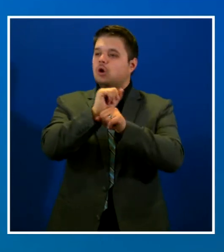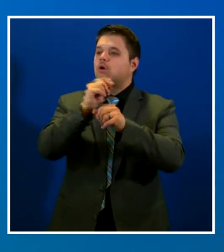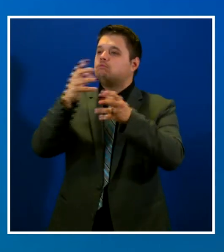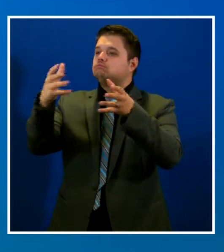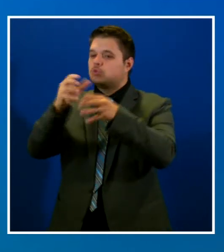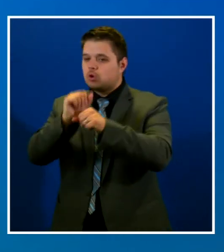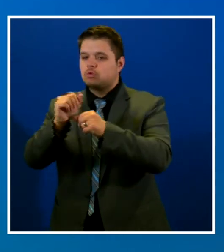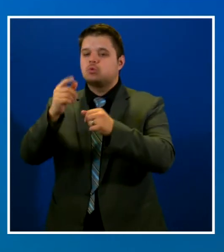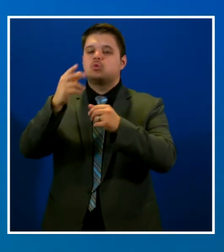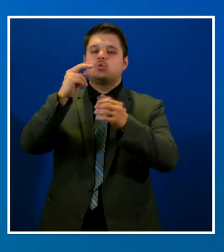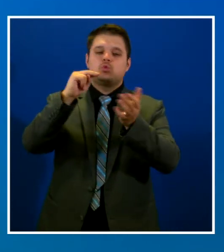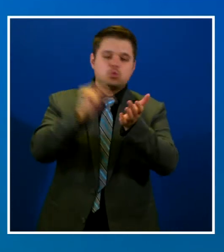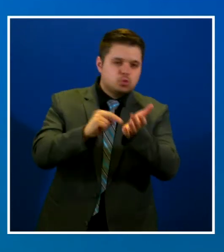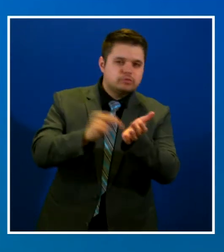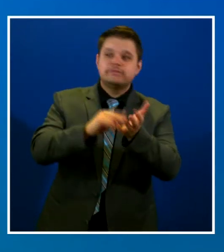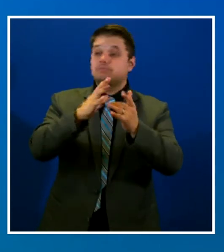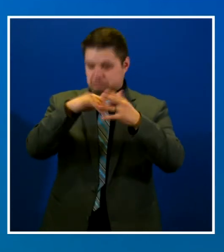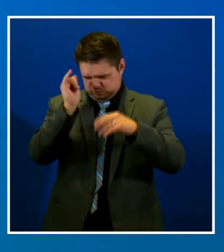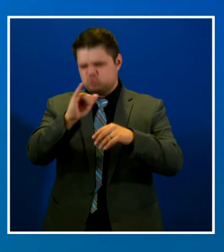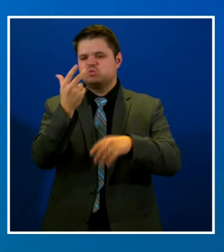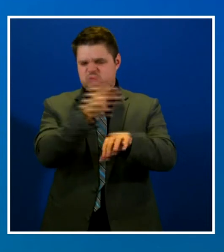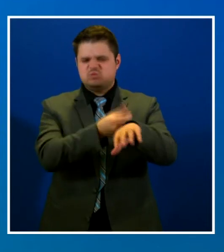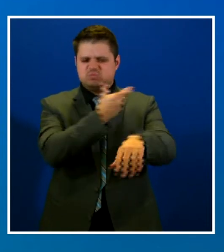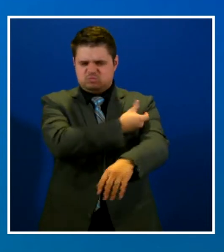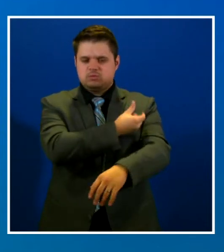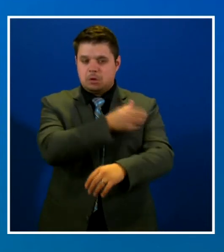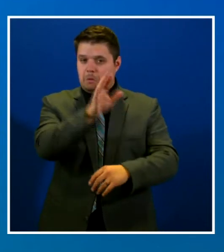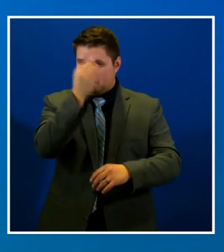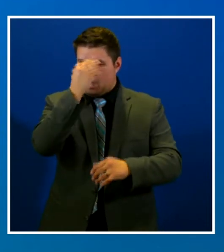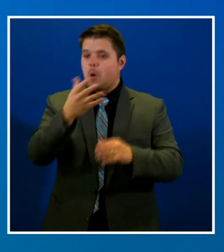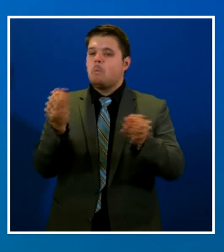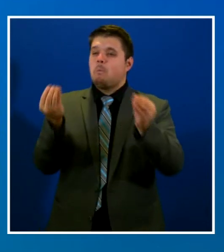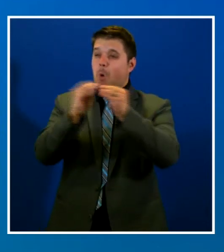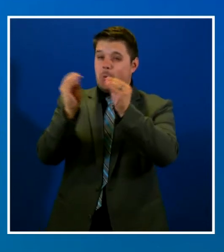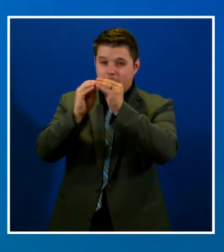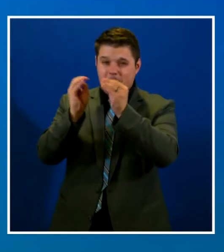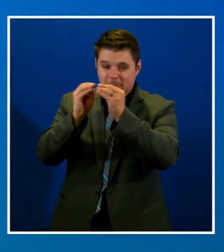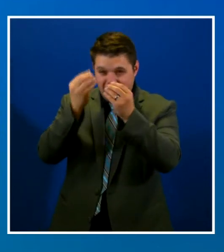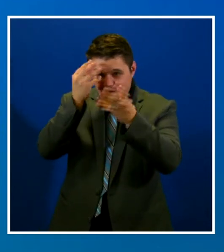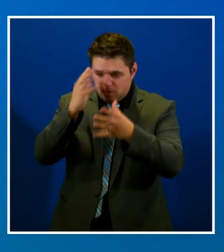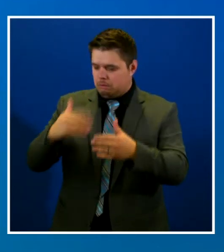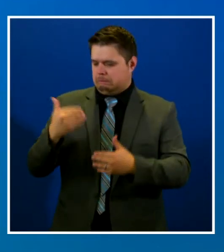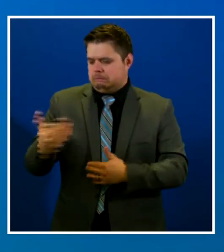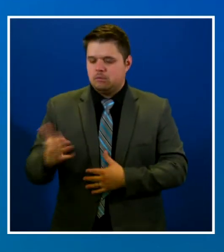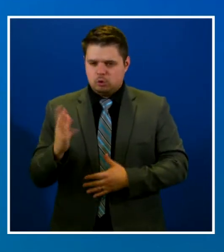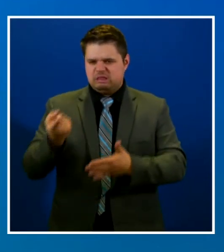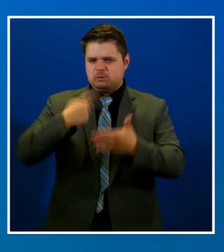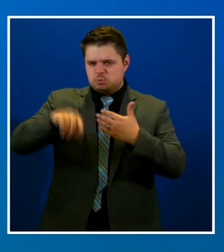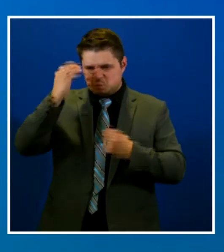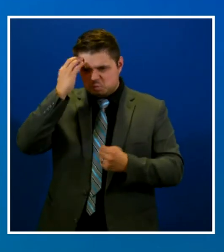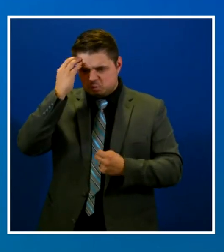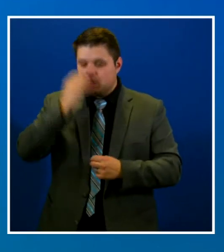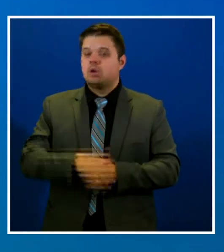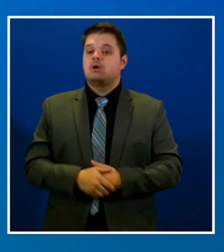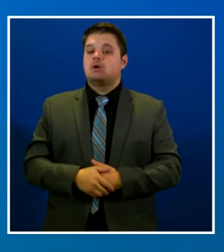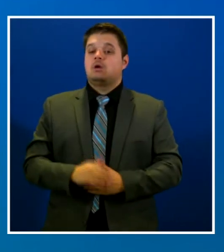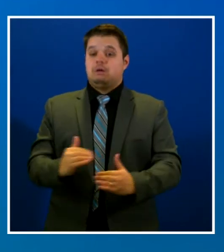Other positive vaccine news, current vaccine production and distribution is increasing. And the FDA has approved a third